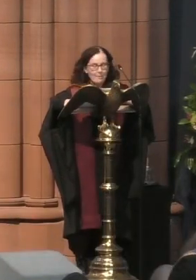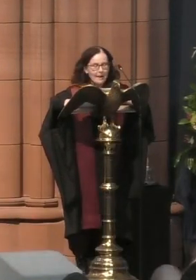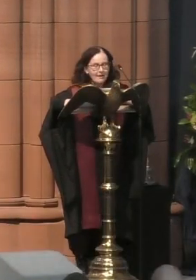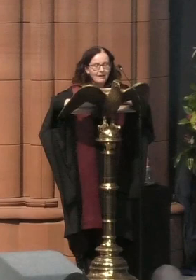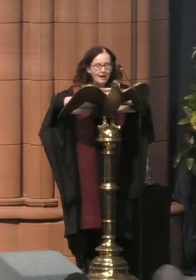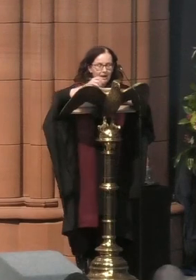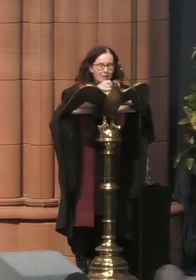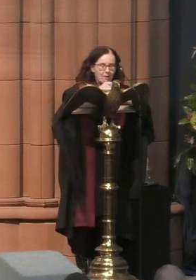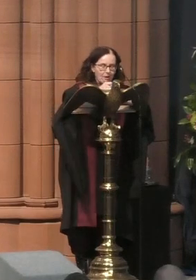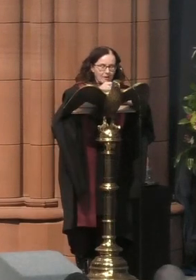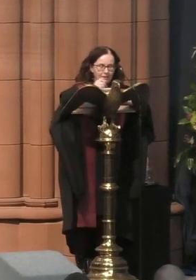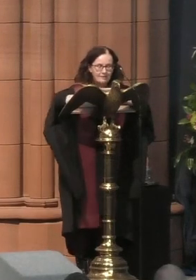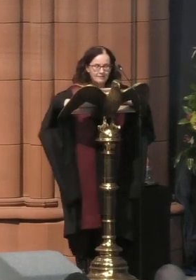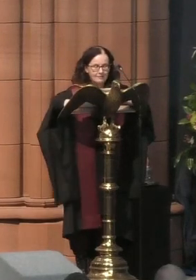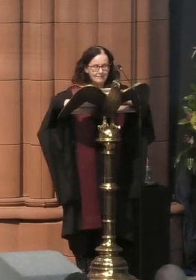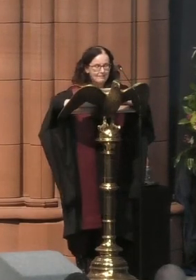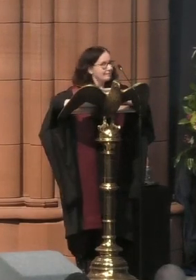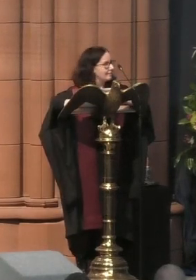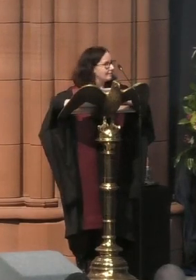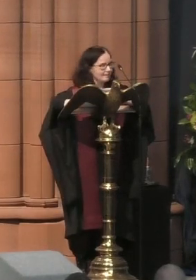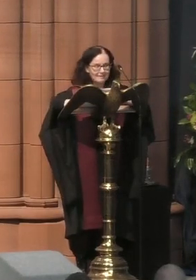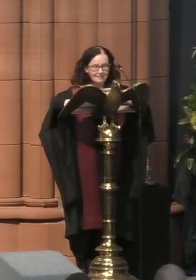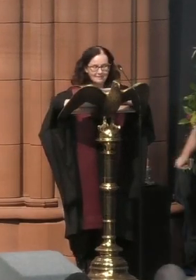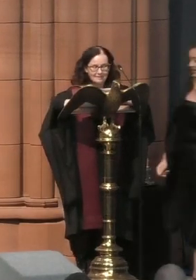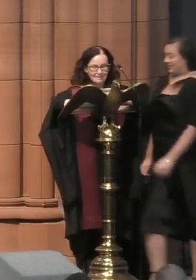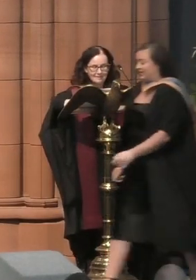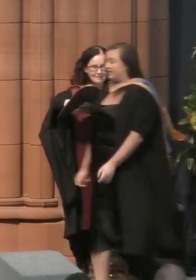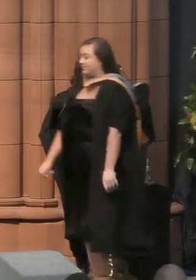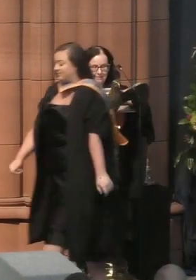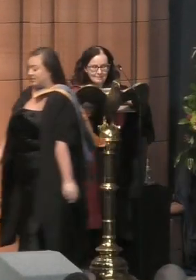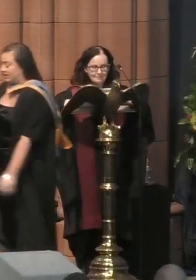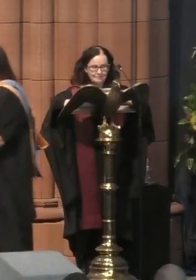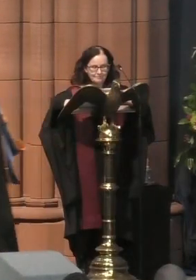Rebecca Hannah McCulloch. (AUDIENCE APPLAUDS)